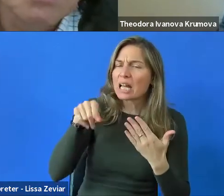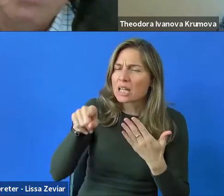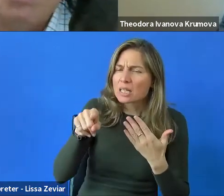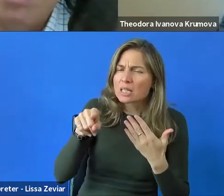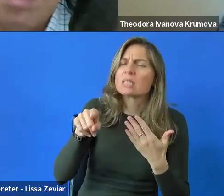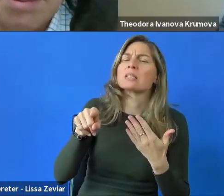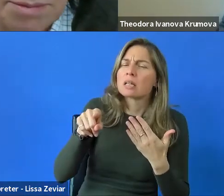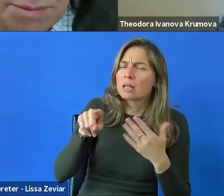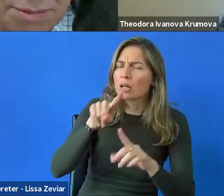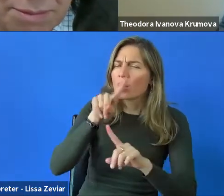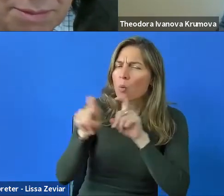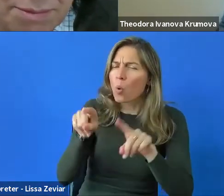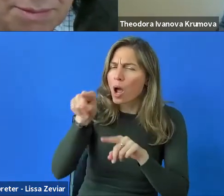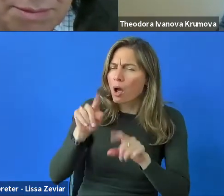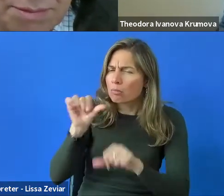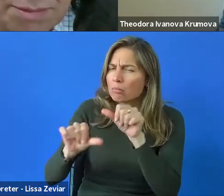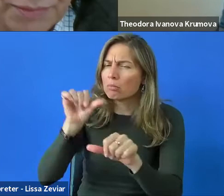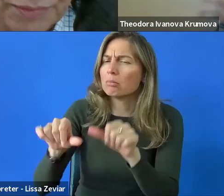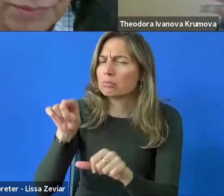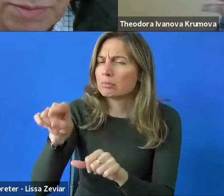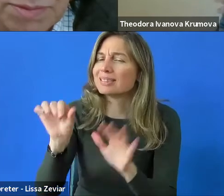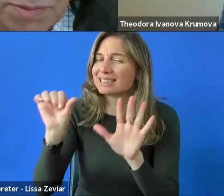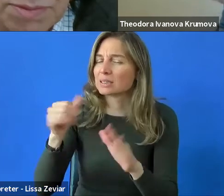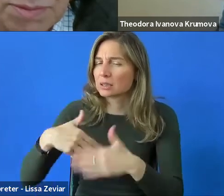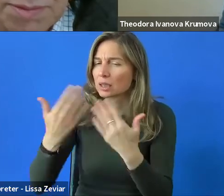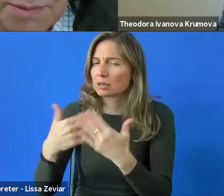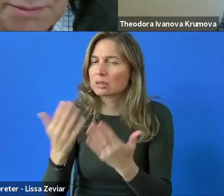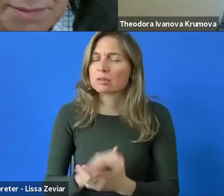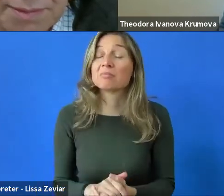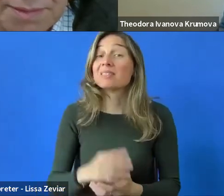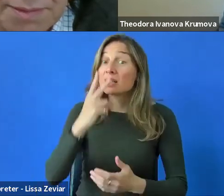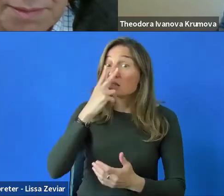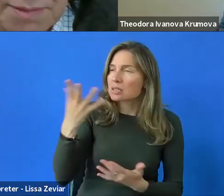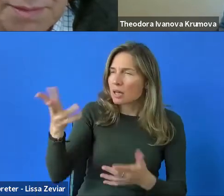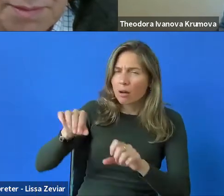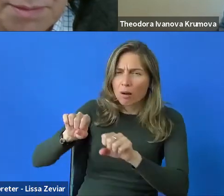use of violations and report when it comes to the inquiry procedure